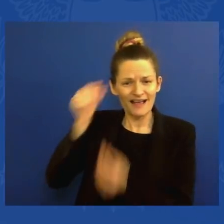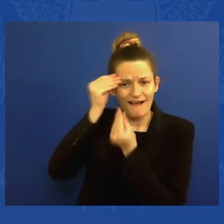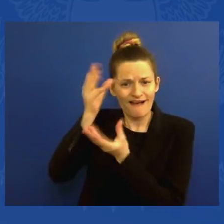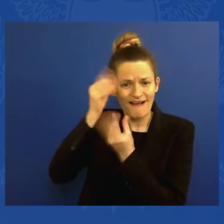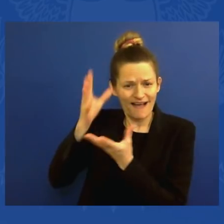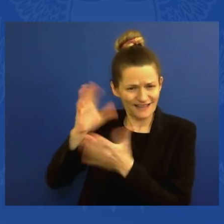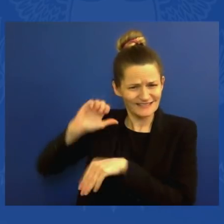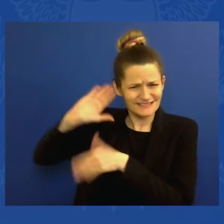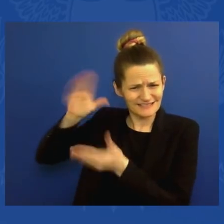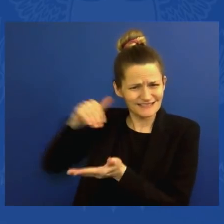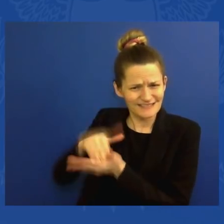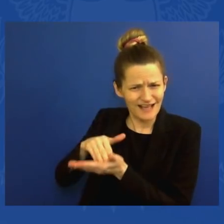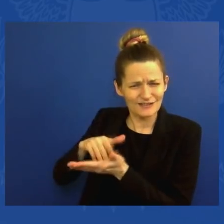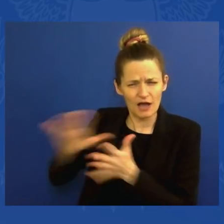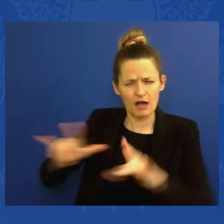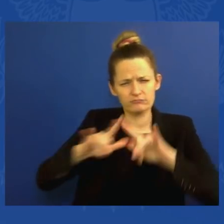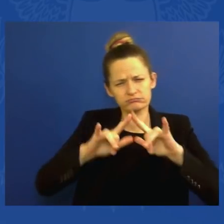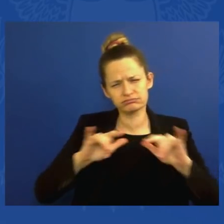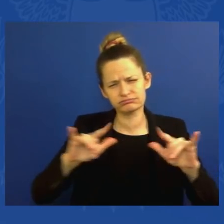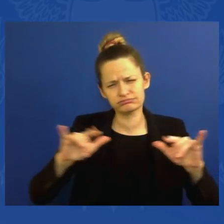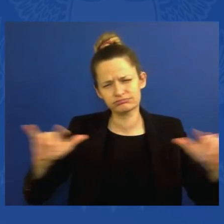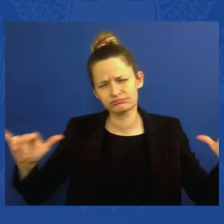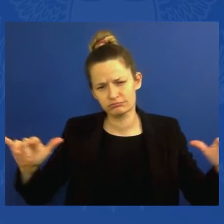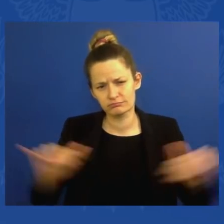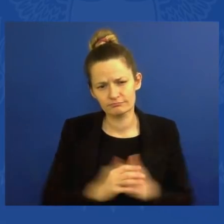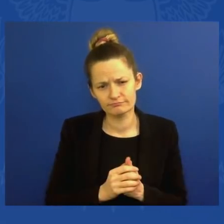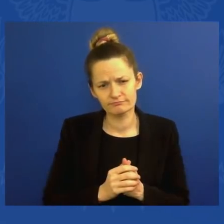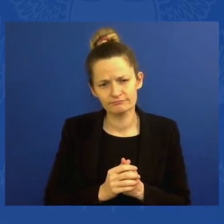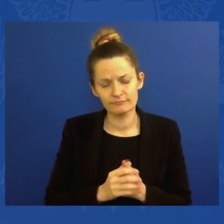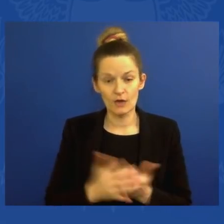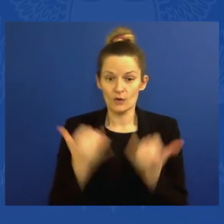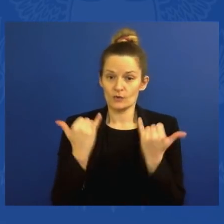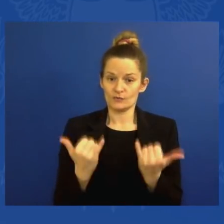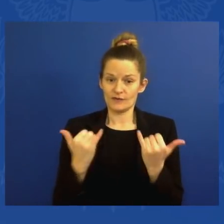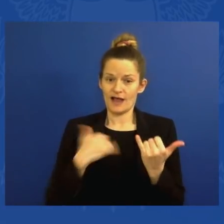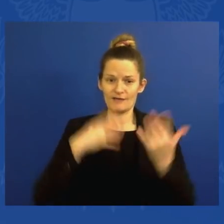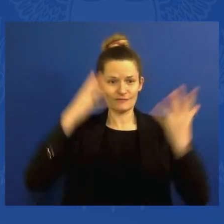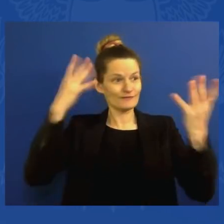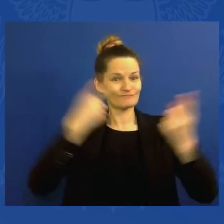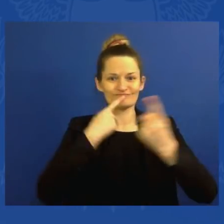Siemens is announcing our plans to invest 54 million into these manufacturing facilities.